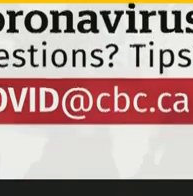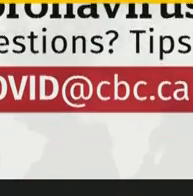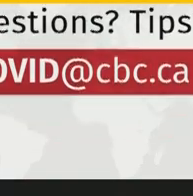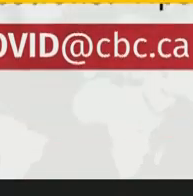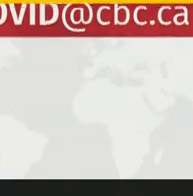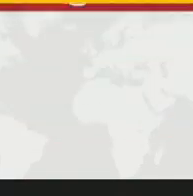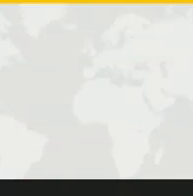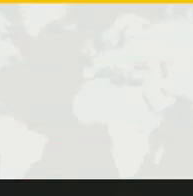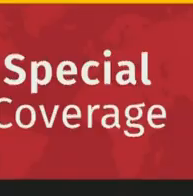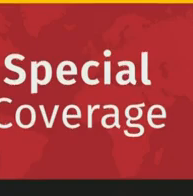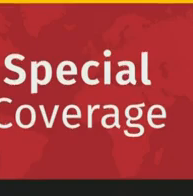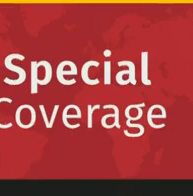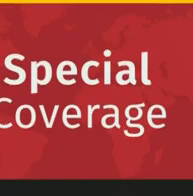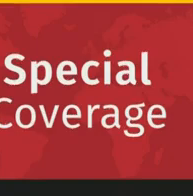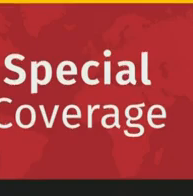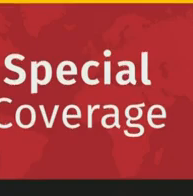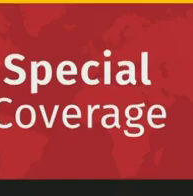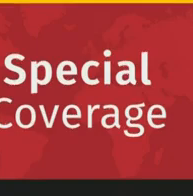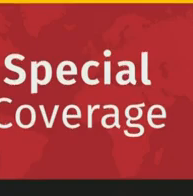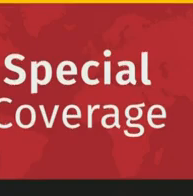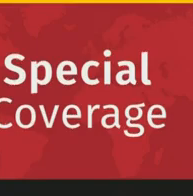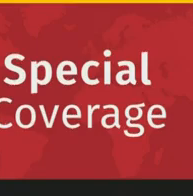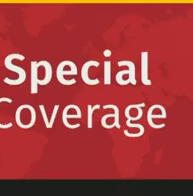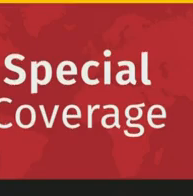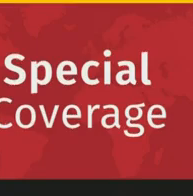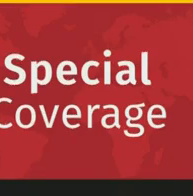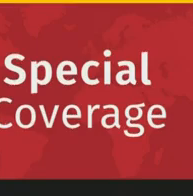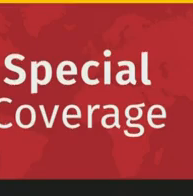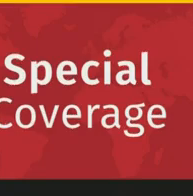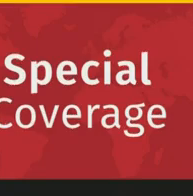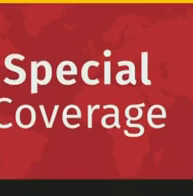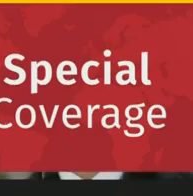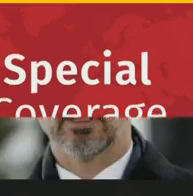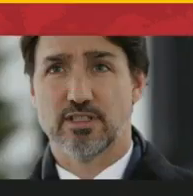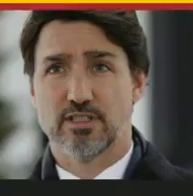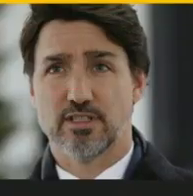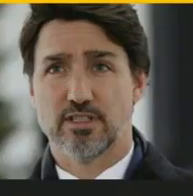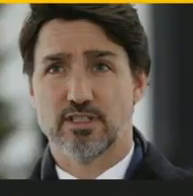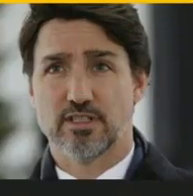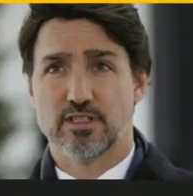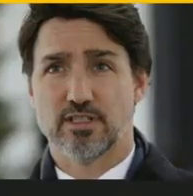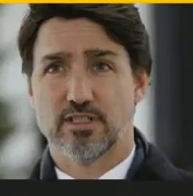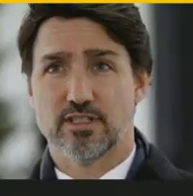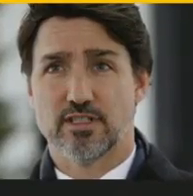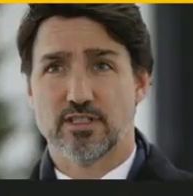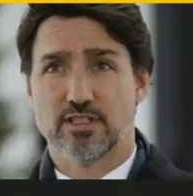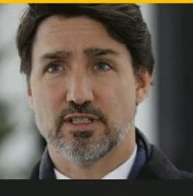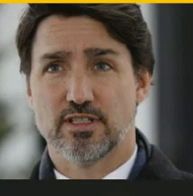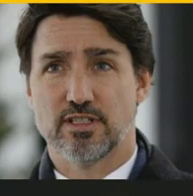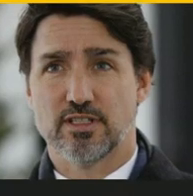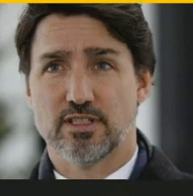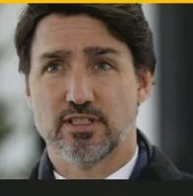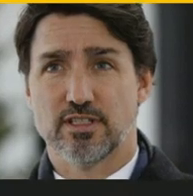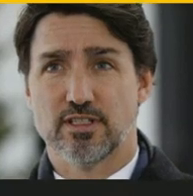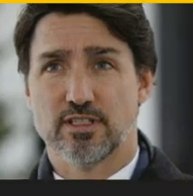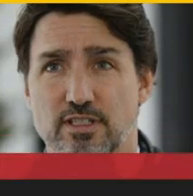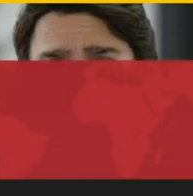ALSO INFORM OUR BEHAVIOUR AND CERTAINLY WILL INFORM THE